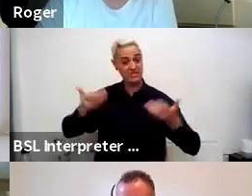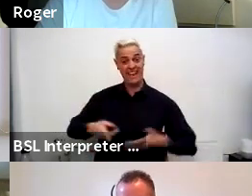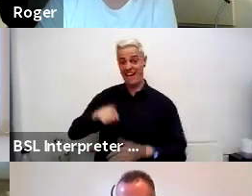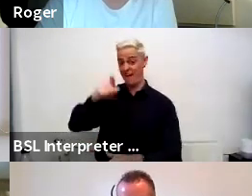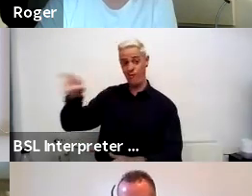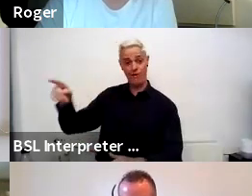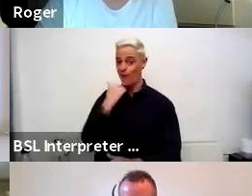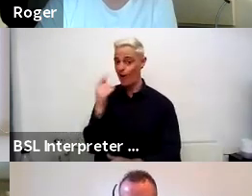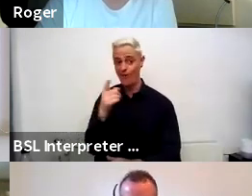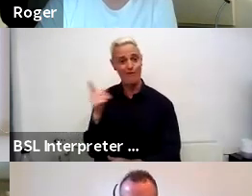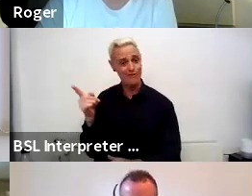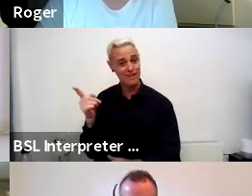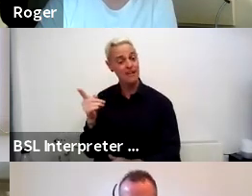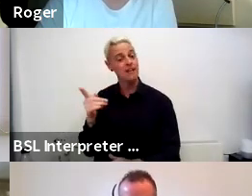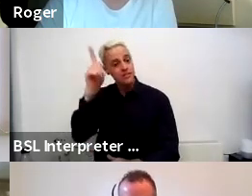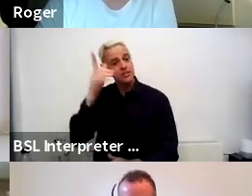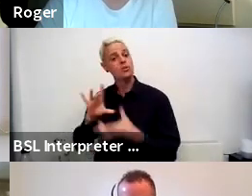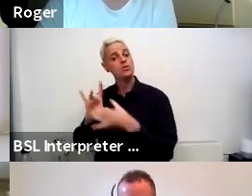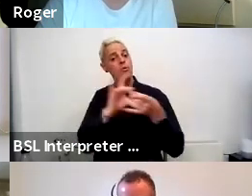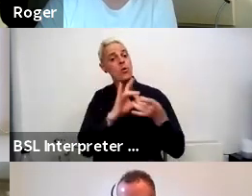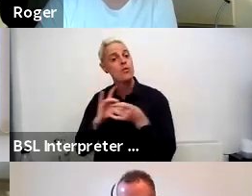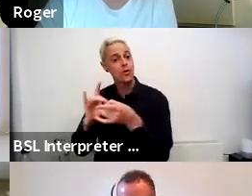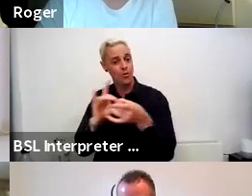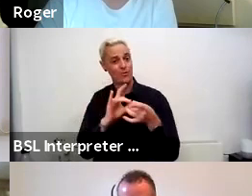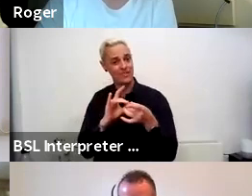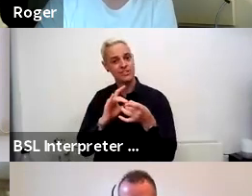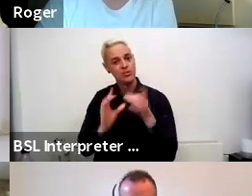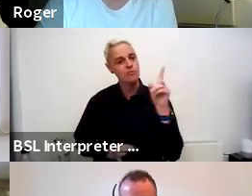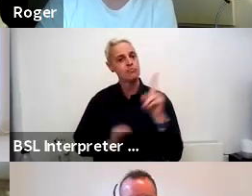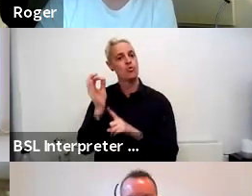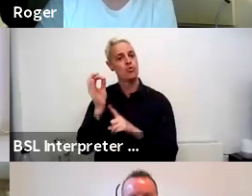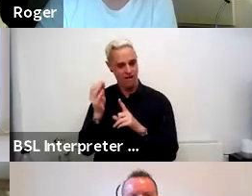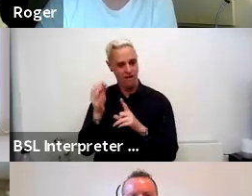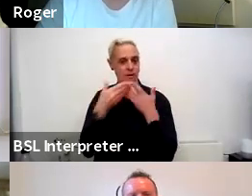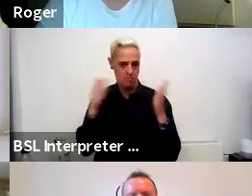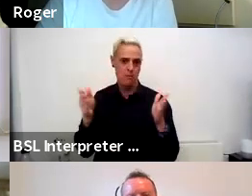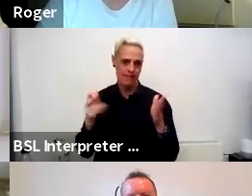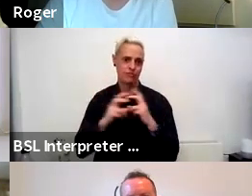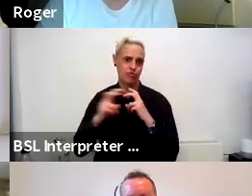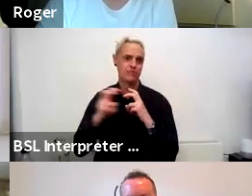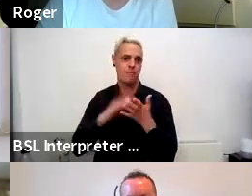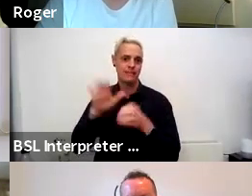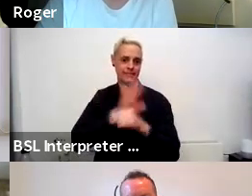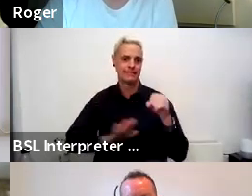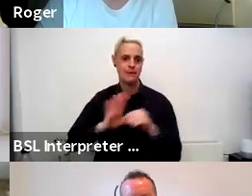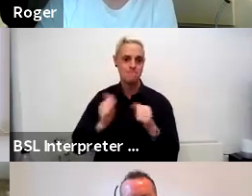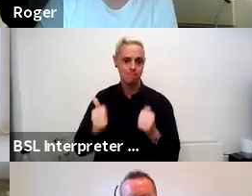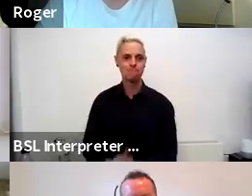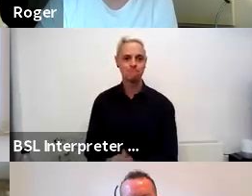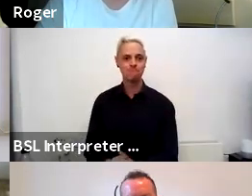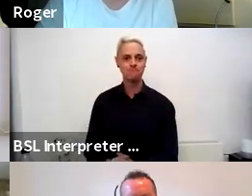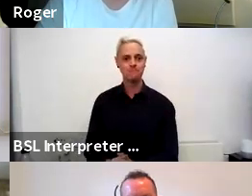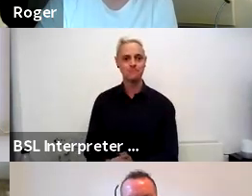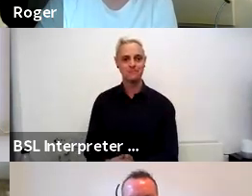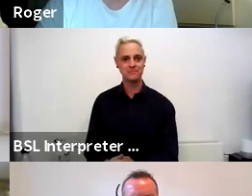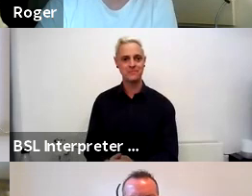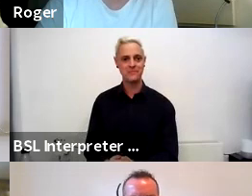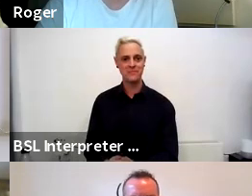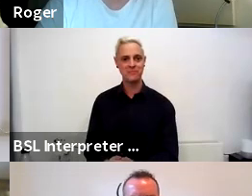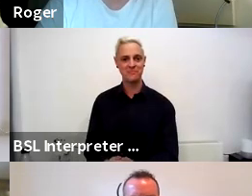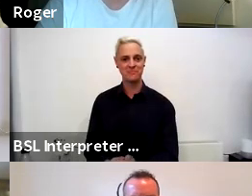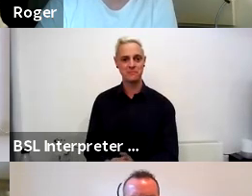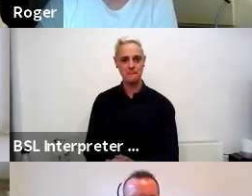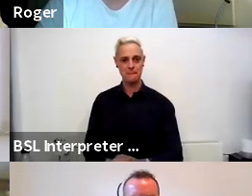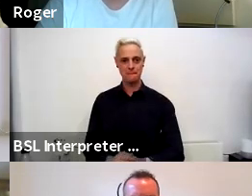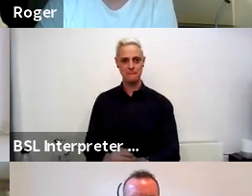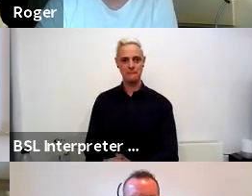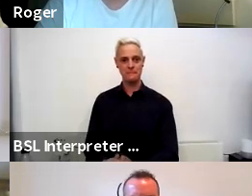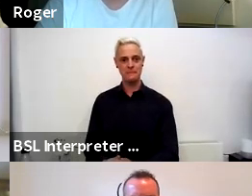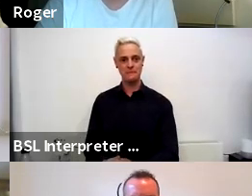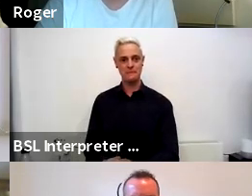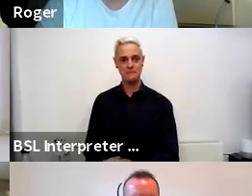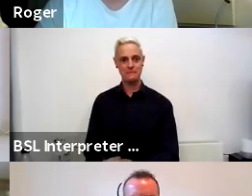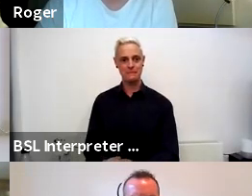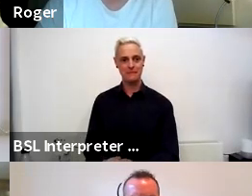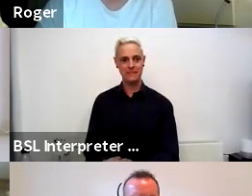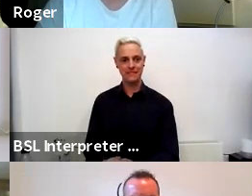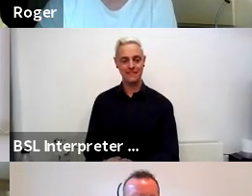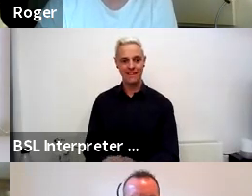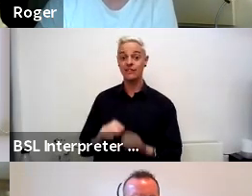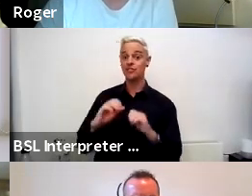So a much more, I want to build with you a much more transport system.